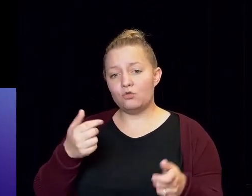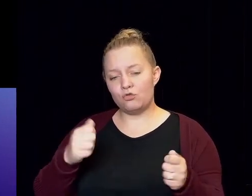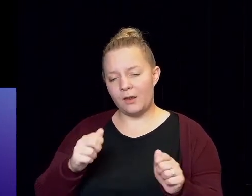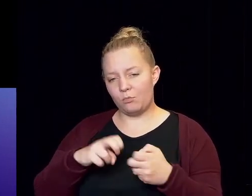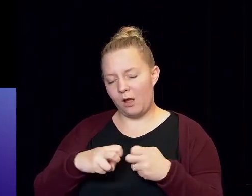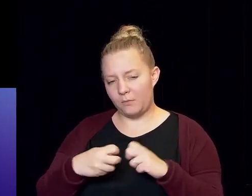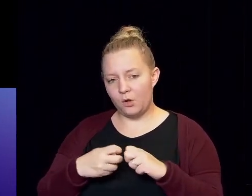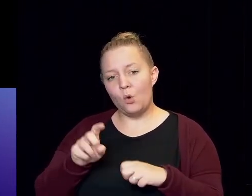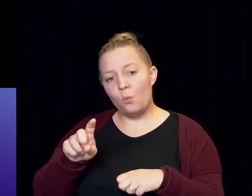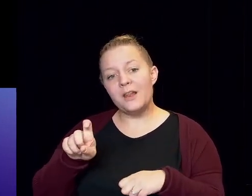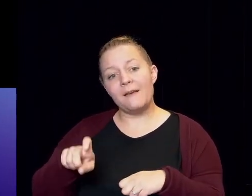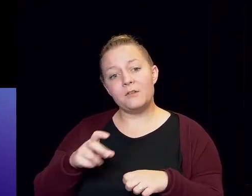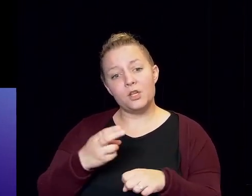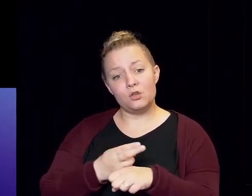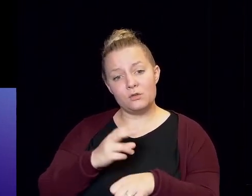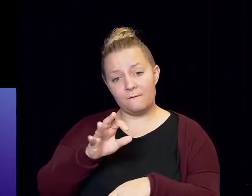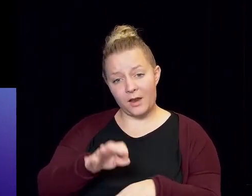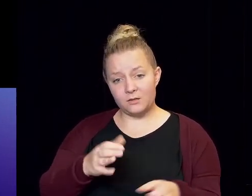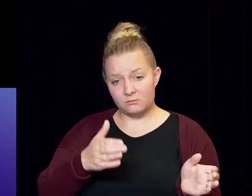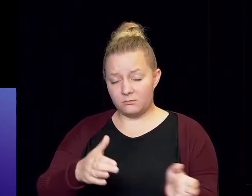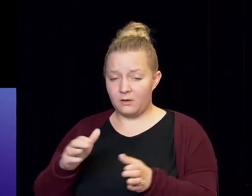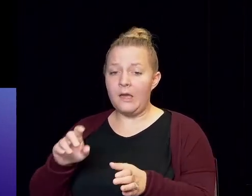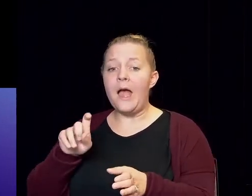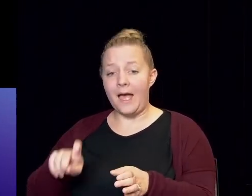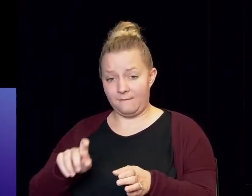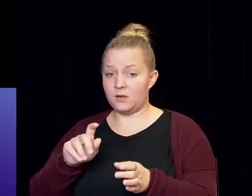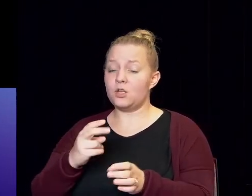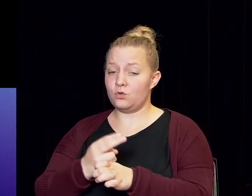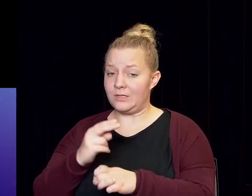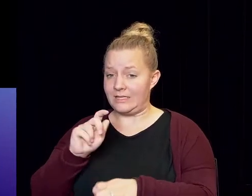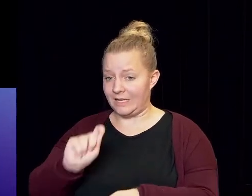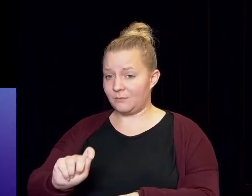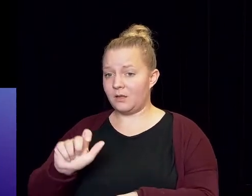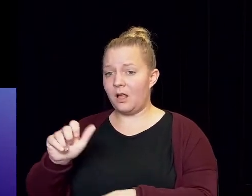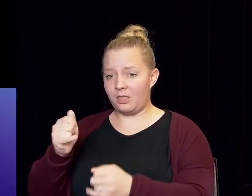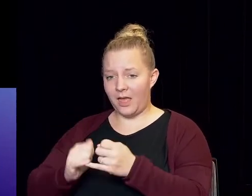you have to use a fraction. One of them you have to use the decimal. And the last one, you pick just